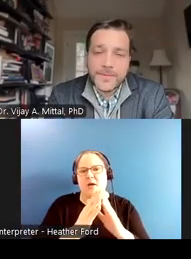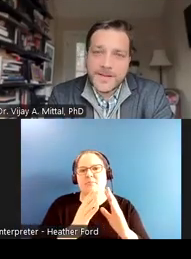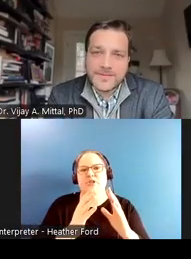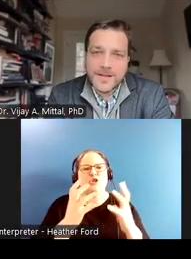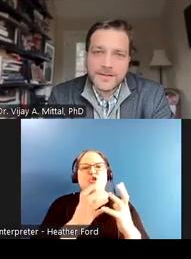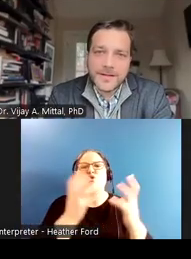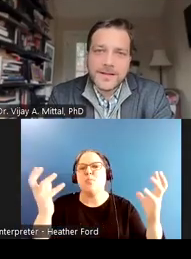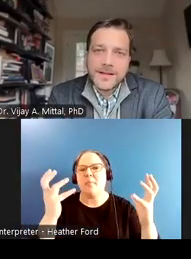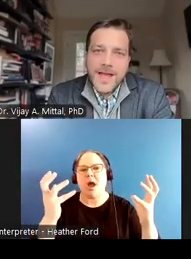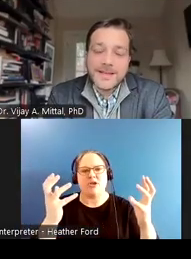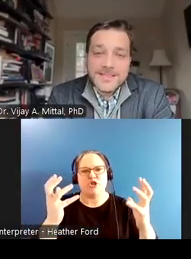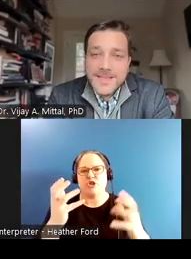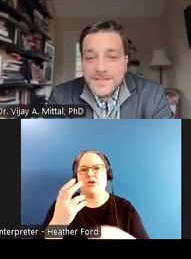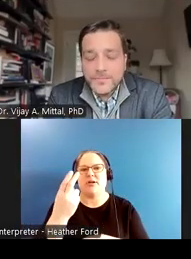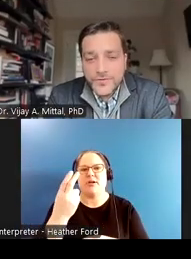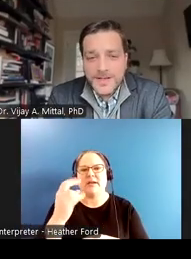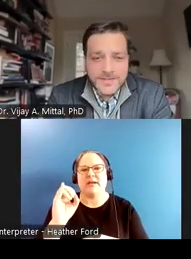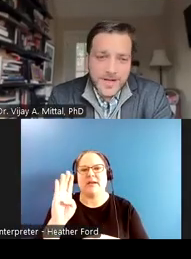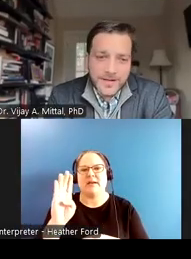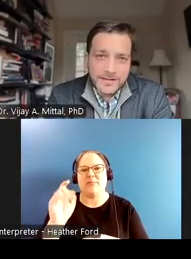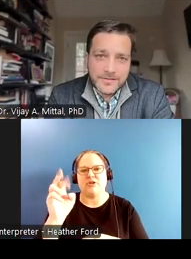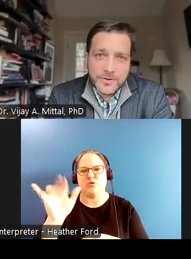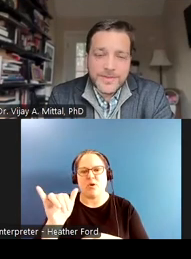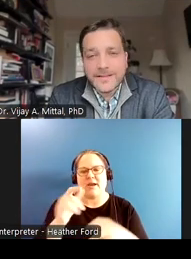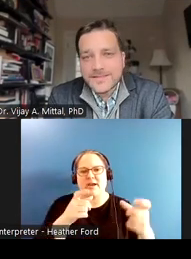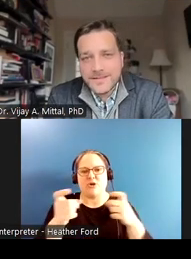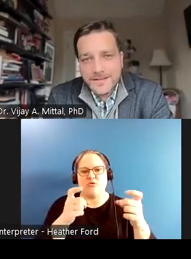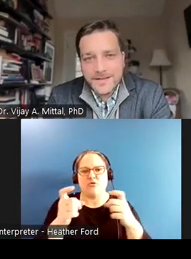the basil ganglia and intended movements are not getting through and that leads to things